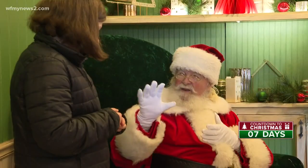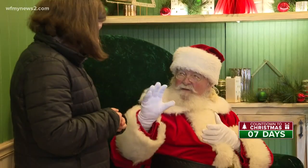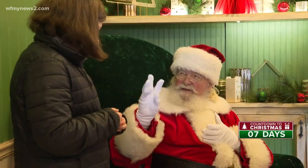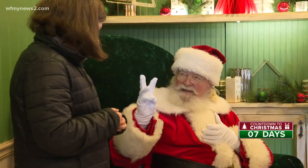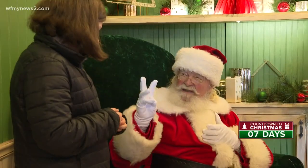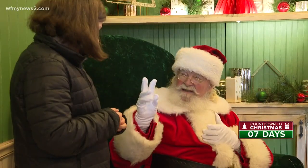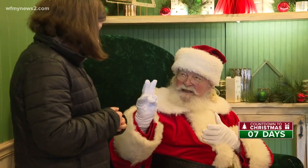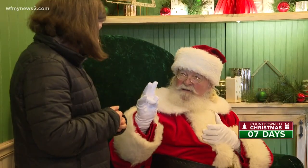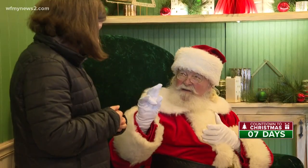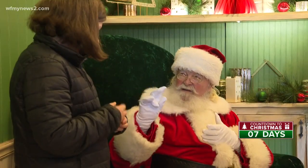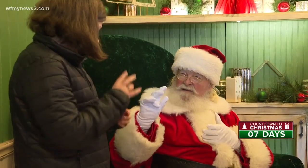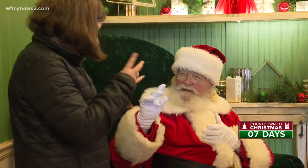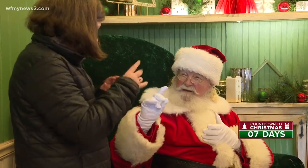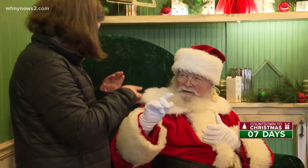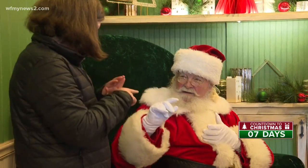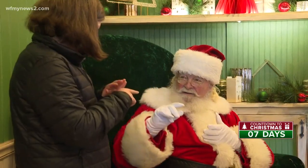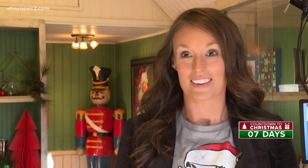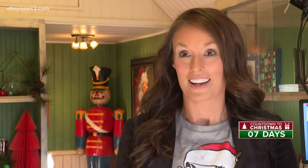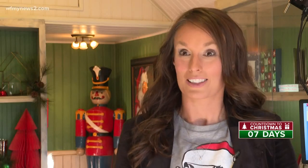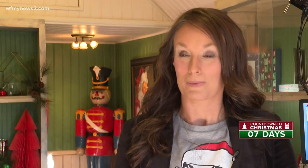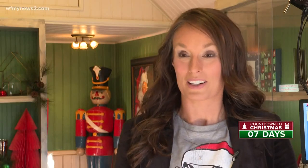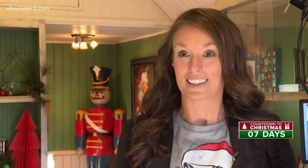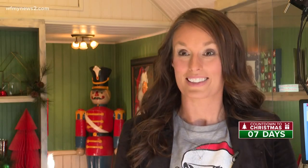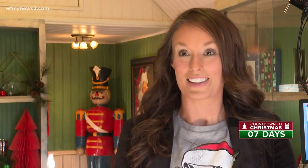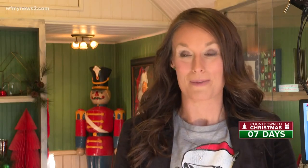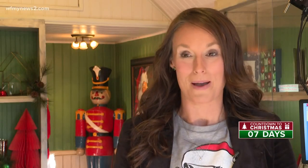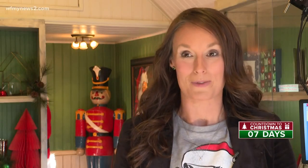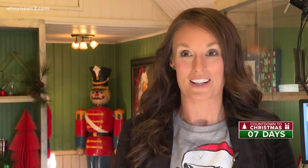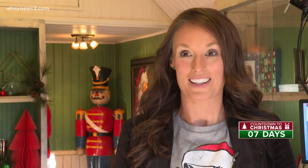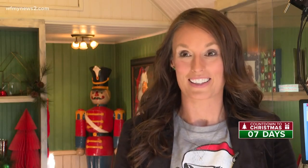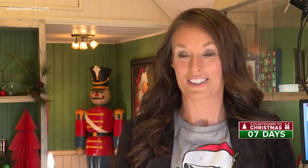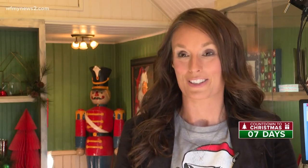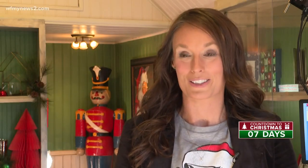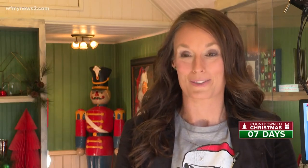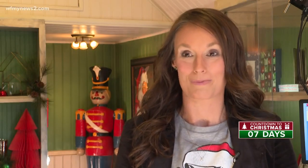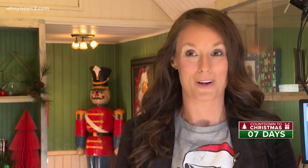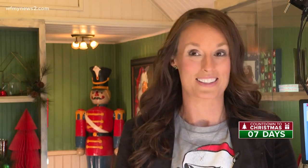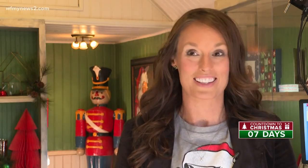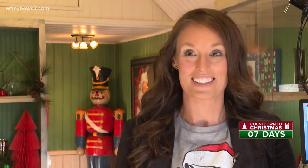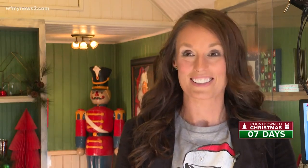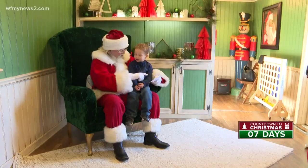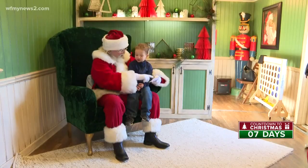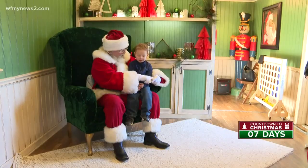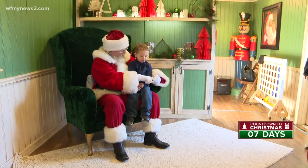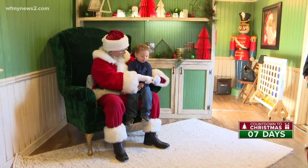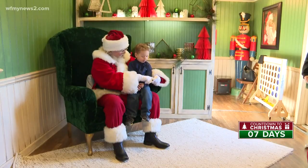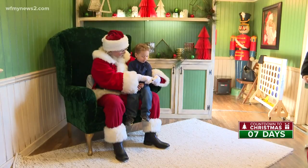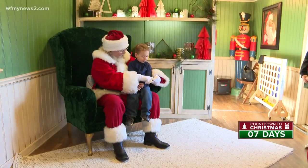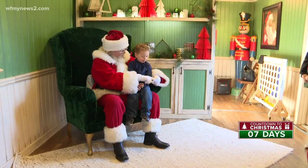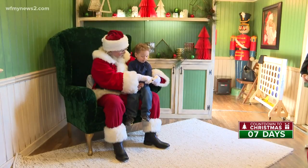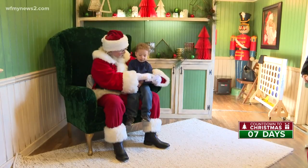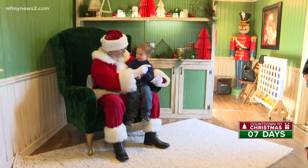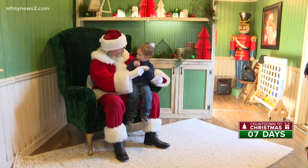BORN. SO THEN WHEN WE FOUND OUT THAT IT WAS HERE AND SANTA SIGN WE WERE LIKE WELL NOW WE HAVE THAT IT WAS HERE AND SANTA SIGN WE WERE LIKE WELL NOW WE HAVE THAT IT WAS HERE AND SANTA SIGN WE WERE LIKE WELL NOW WE HAVE TO THAT IT WAS HERE AND SANTA SIGN WE WERE LIKE WELL NOW WE HAVE TO COME THAT IT WAS HERE AND SANTA SIGN WE WERE LIKE WELL NOW WE HAVE TO COME CANDY THAT IT WAS HERE AND SANTA SIGN WE WERE LIKE WELL NOW WE HAVE TO COME CANDY TO THAT IT WAS HERE AND SANTA SIGN WE WERE LIKE WELL NOW WE HAVE TO COME CANDY TO BE THAT IT WAS HERE AND SANTA SIGN WE WERE LIKE WELL NOW WE HAVE TO COME CANDY TO BE ABLE THAT IT WAS HERE AND SANTA SIGN WE WERE LIKE WELL NOW WE HAVE TO COME CANDY TO BE ABLE TO WE WERE LIKE WELL NOW WE HAVE TO COME CANDY TO BE ABLE TO WE WERE LIKE WELL NOW WE HAVE TO COME CANDY TO BE ABLE TO GIVE WE WERE LIKE WELL NOW WE HAVE TO COME CANDY TO BE ABLE TO GIVE FAMILIES WE WERE LIKE WELL NOW WE HAVE TO COME CANDY TO BE ABLE TO GIVE FAMILIES THAT WE WERE LIKE WELL NOW WE HAVE TO COME CANDY TO BE ABLE TO GIVE FAMILIES THAT REQUIRE WE WERE LIKE WELL NOW WE HAVE TO COME CANDY TO BE ABLE TO GIVE FAMILIES THAT REQUIRE THAT TO COME CANDY TO BE ABLE TO GIVE FAMILIES THAT REQUIRE THAT TO COME CANDY TO BE ABLE TO GIVE FAMILIES THAT REQUIRE THAT ACCOMMODATION. TO COME CANDY TO BE ABLE TO GIVE FAMILIES THAT REQUIRE THAT ACCOMMODATION. THAT